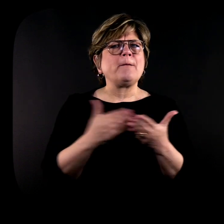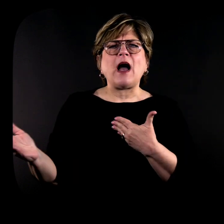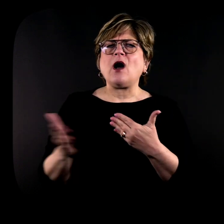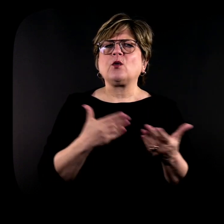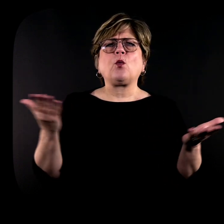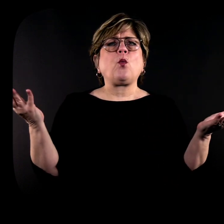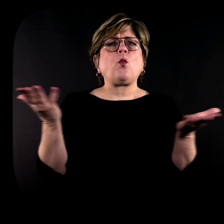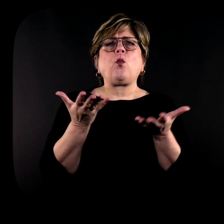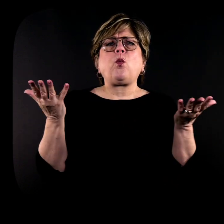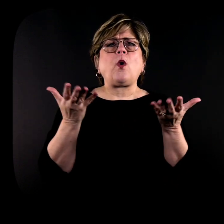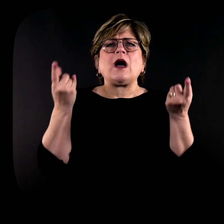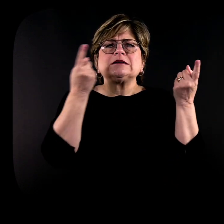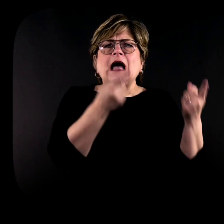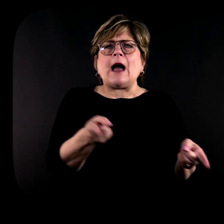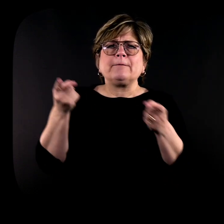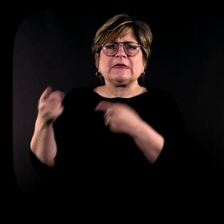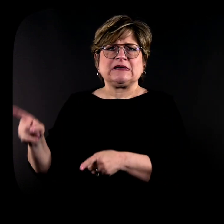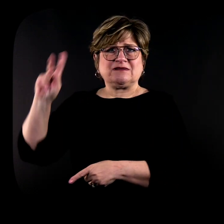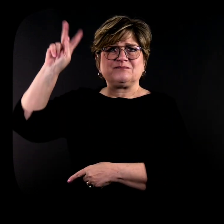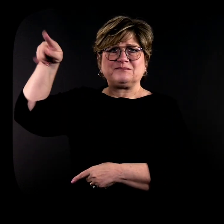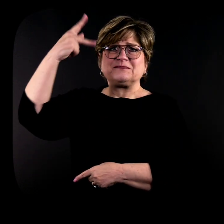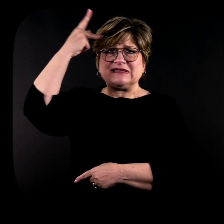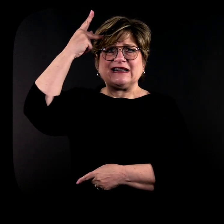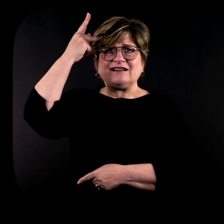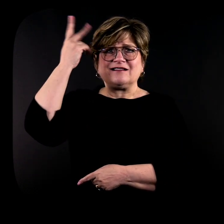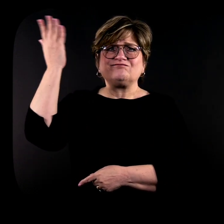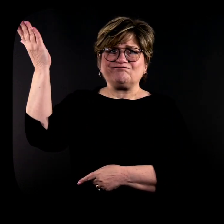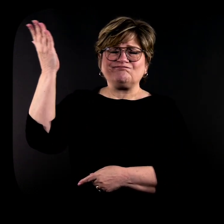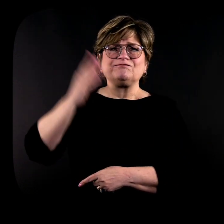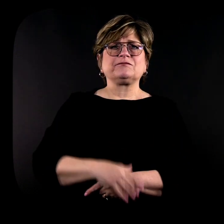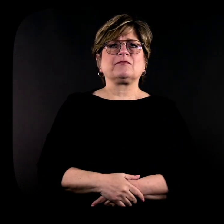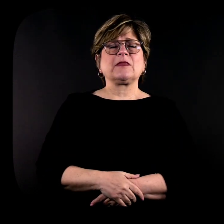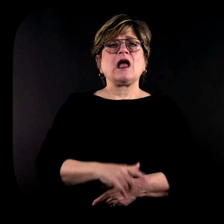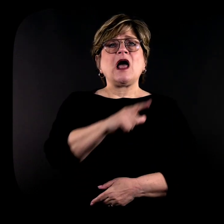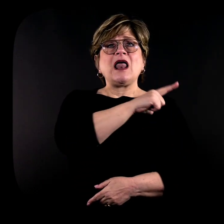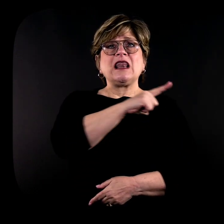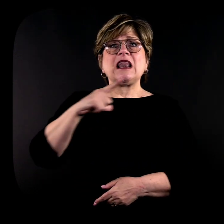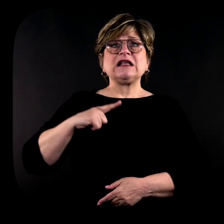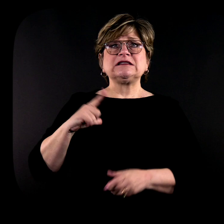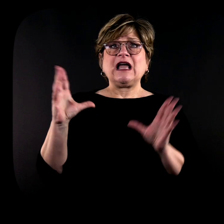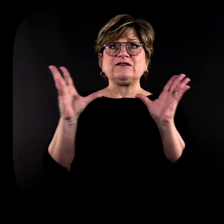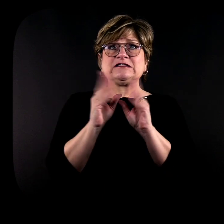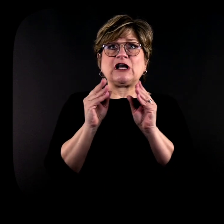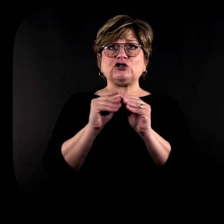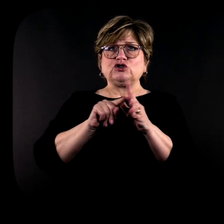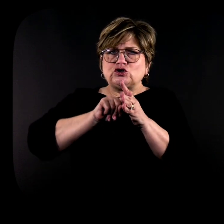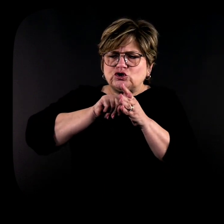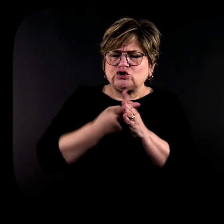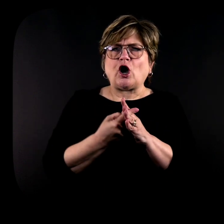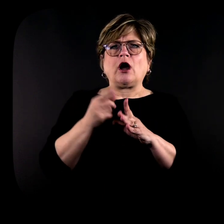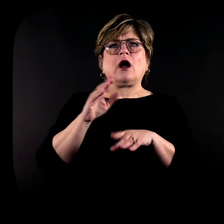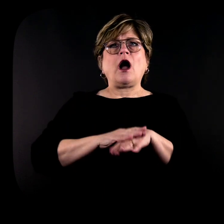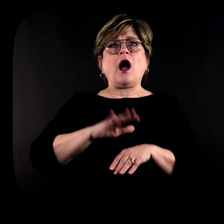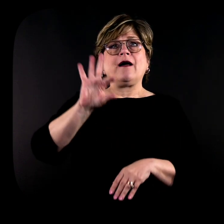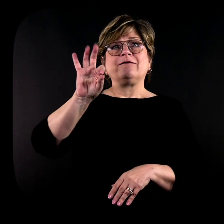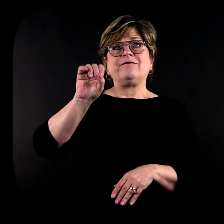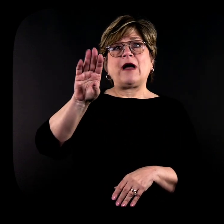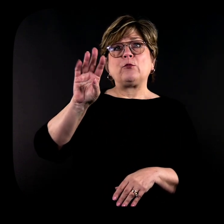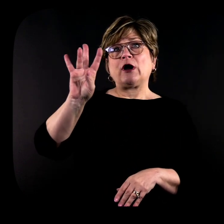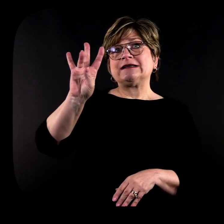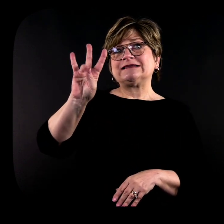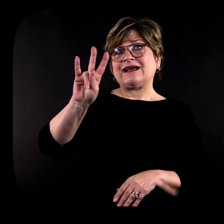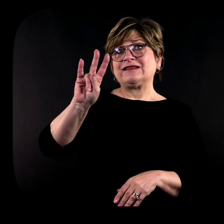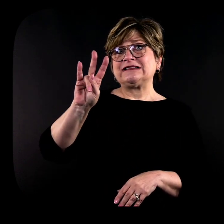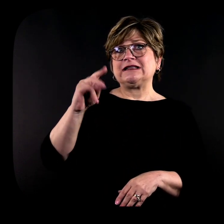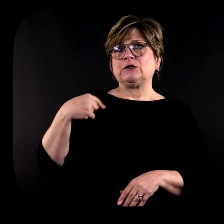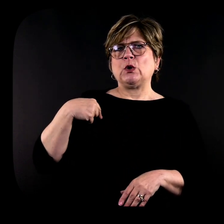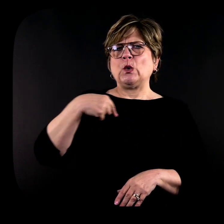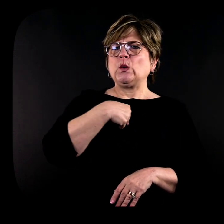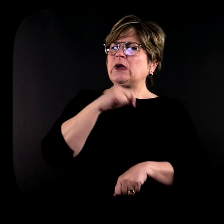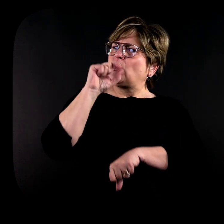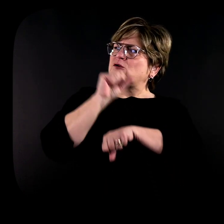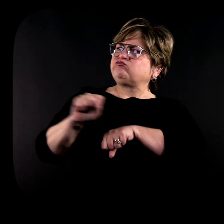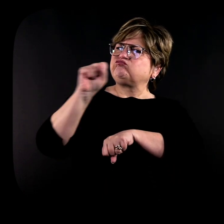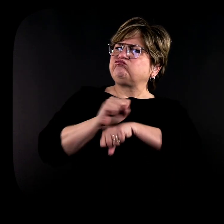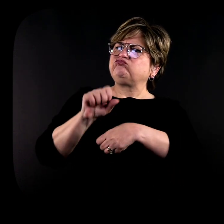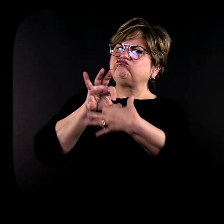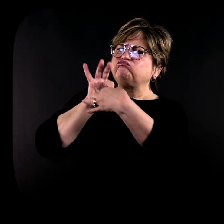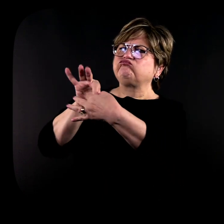no matter what is happening politically. The legislative session starts on February 17.